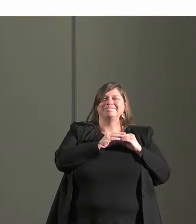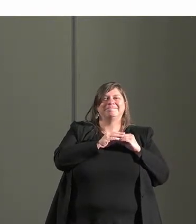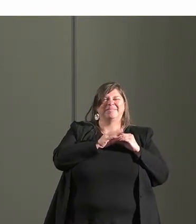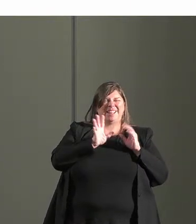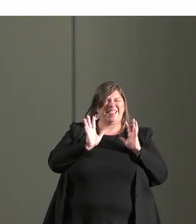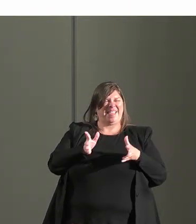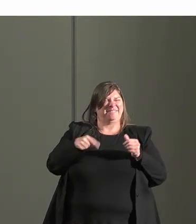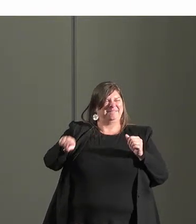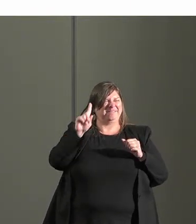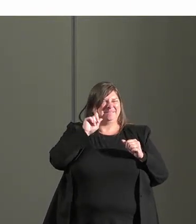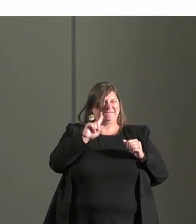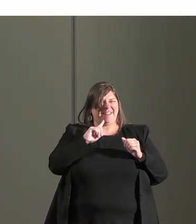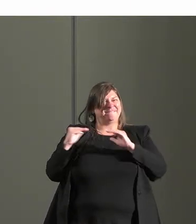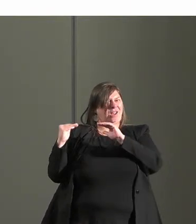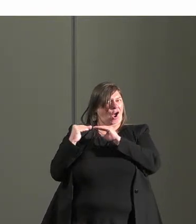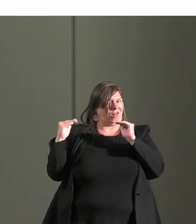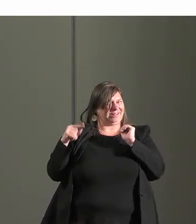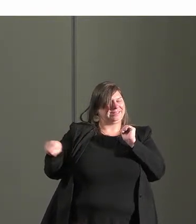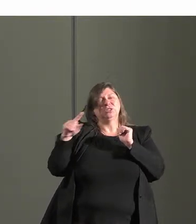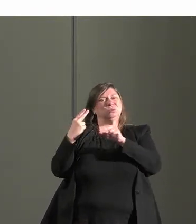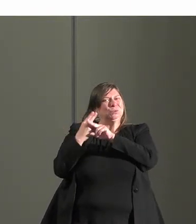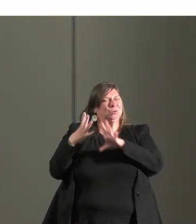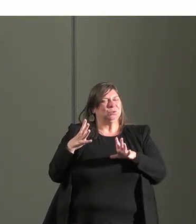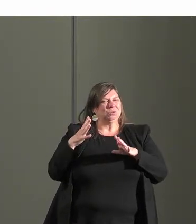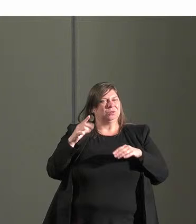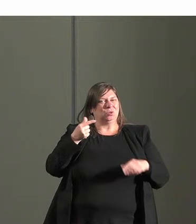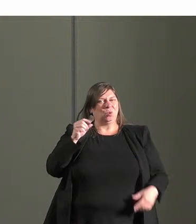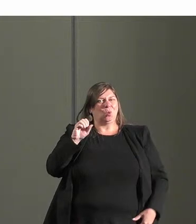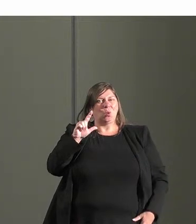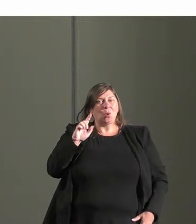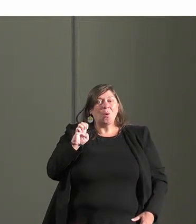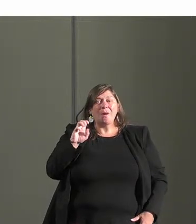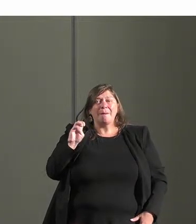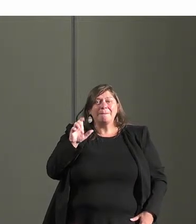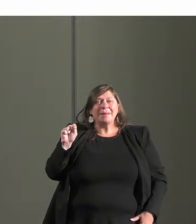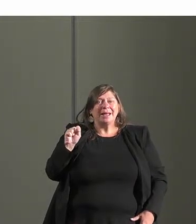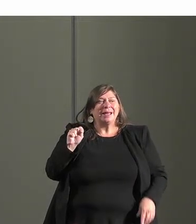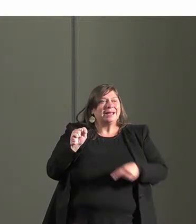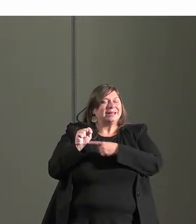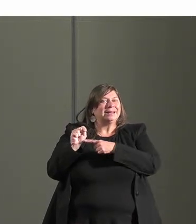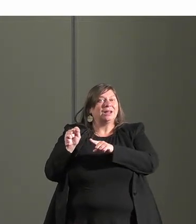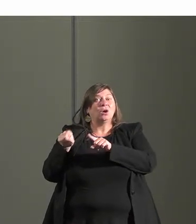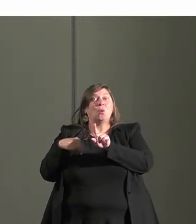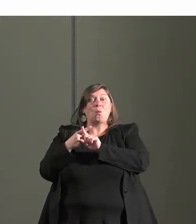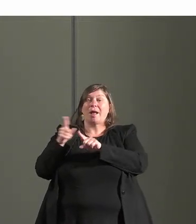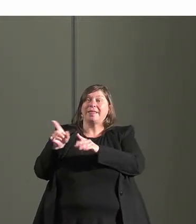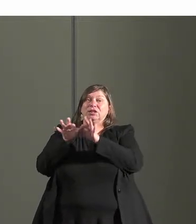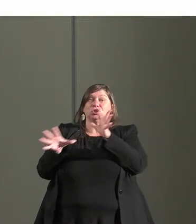to use a voice. And this left a lot of our deaf